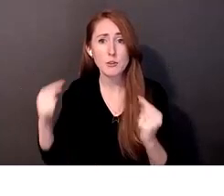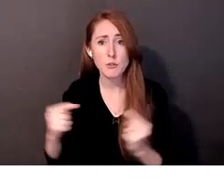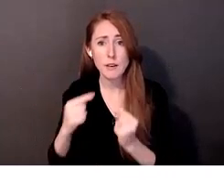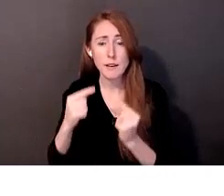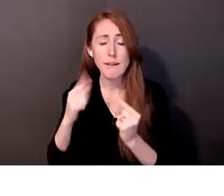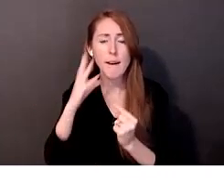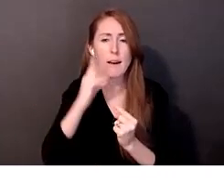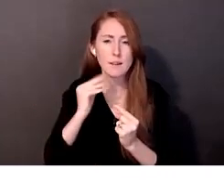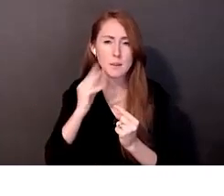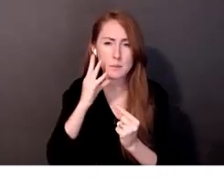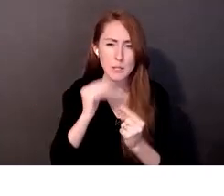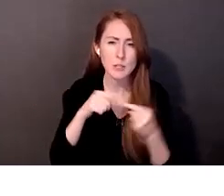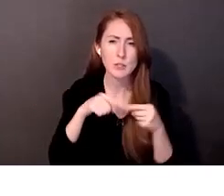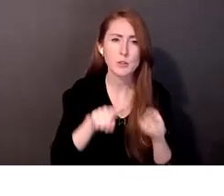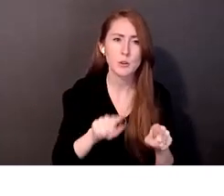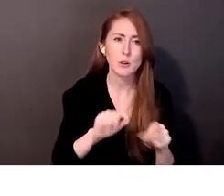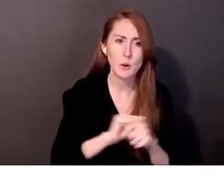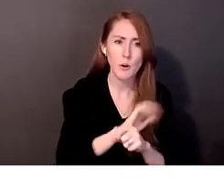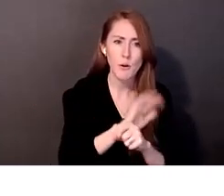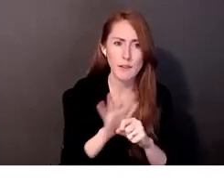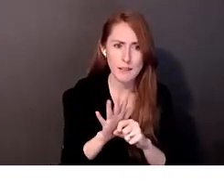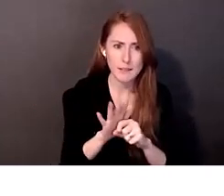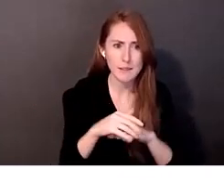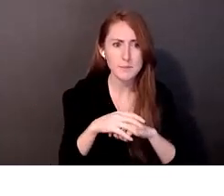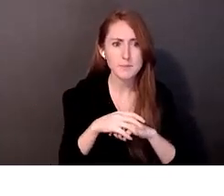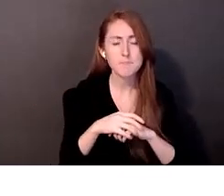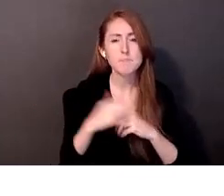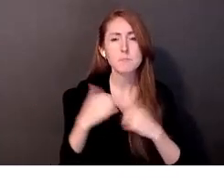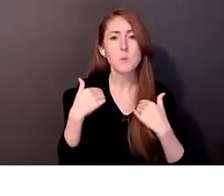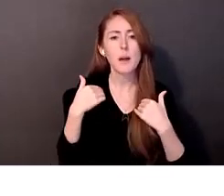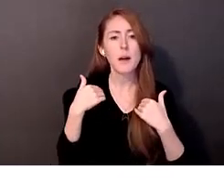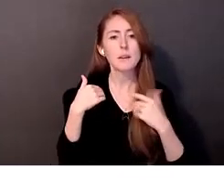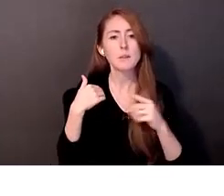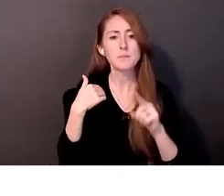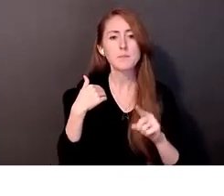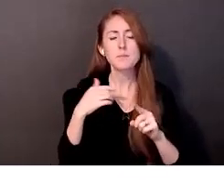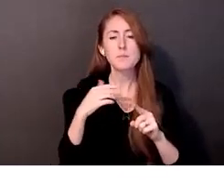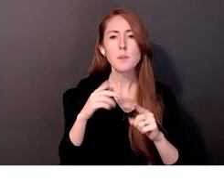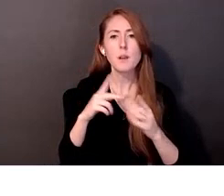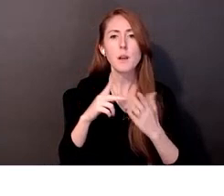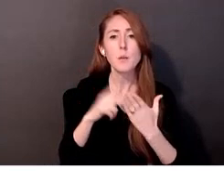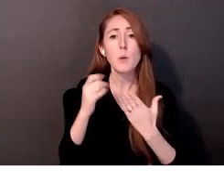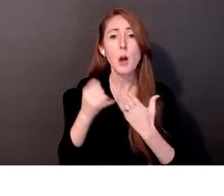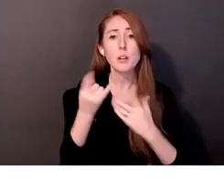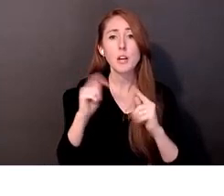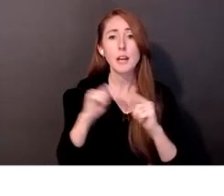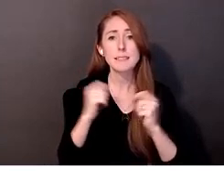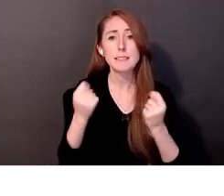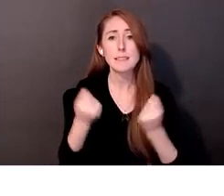of brain injury associations across Canada involves three co-principal investigators,